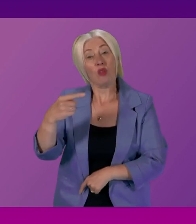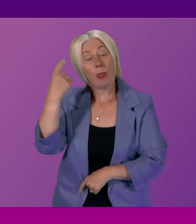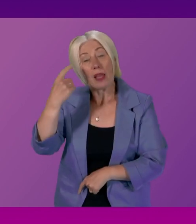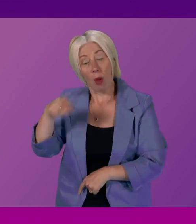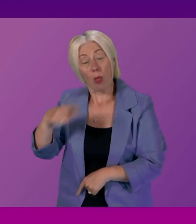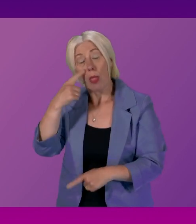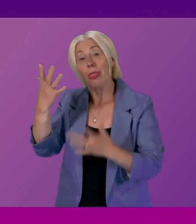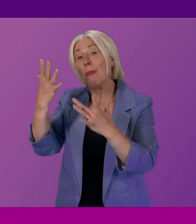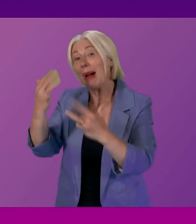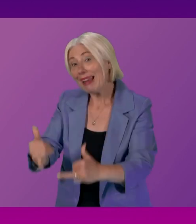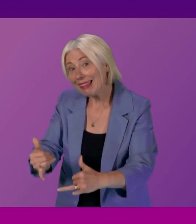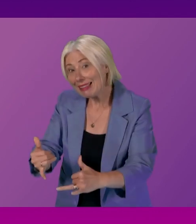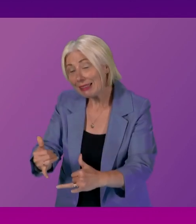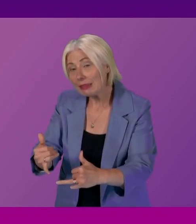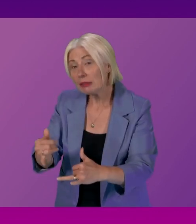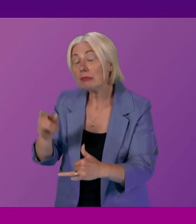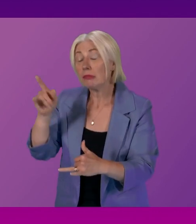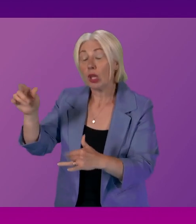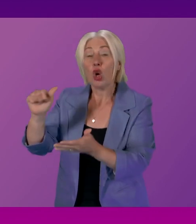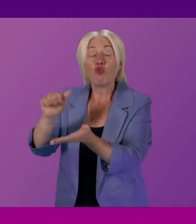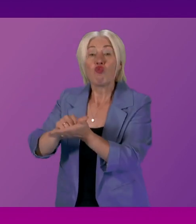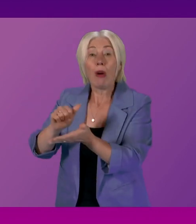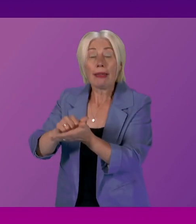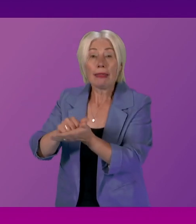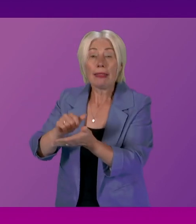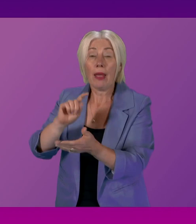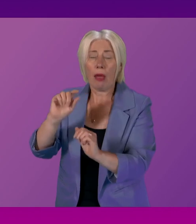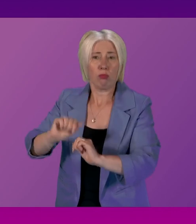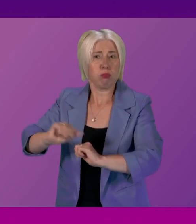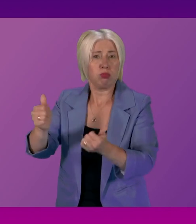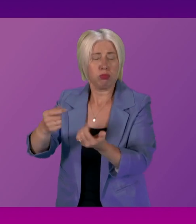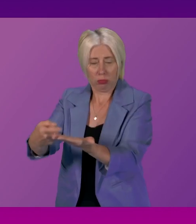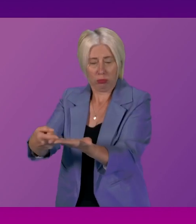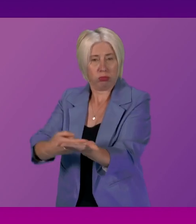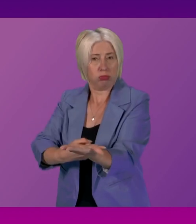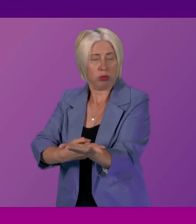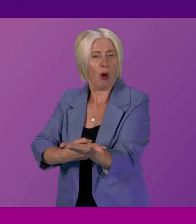Ivan McKee is right to reference what is an excellent piece of work—the most comprehensive